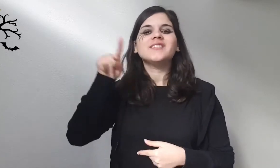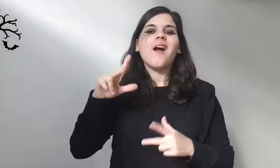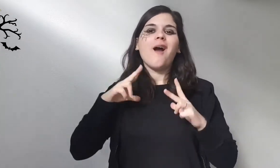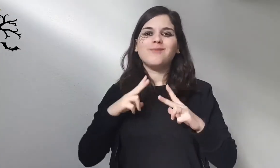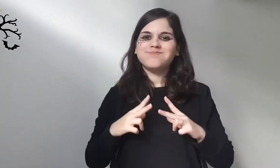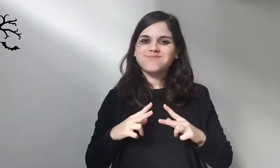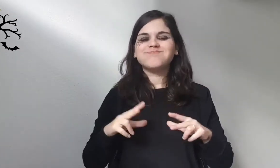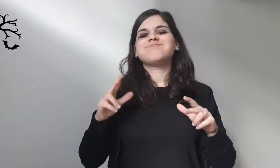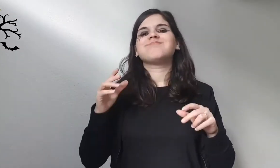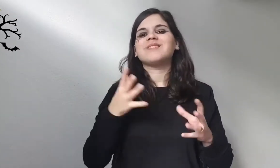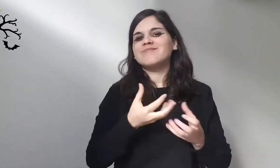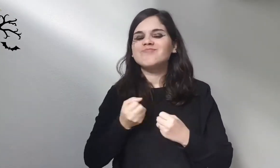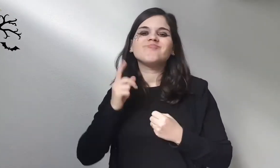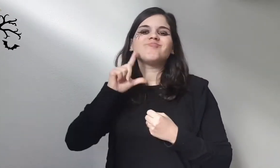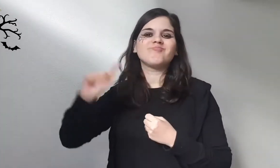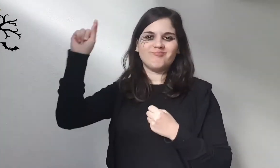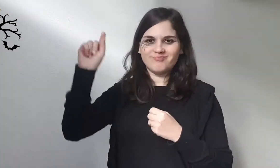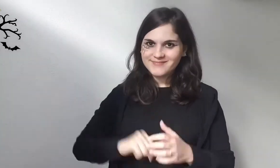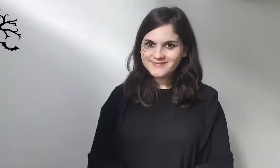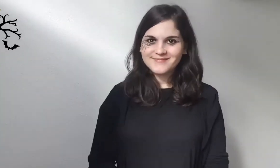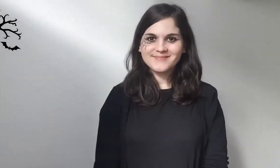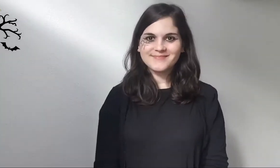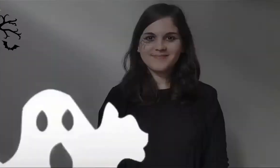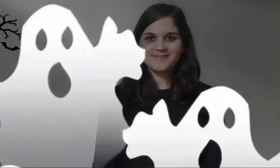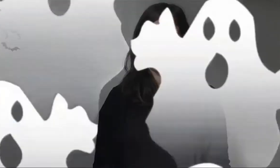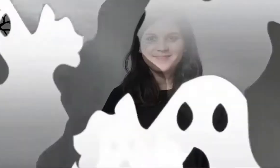in order to keep them good and to make them go away.